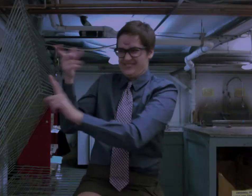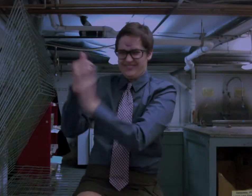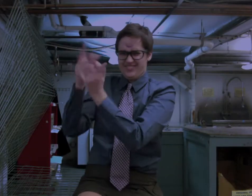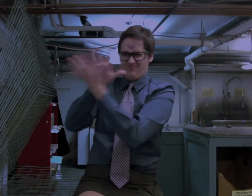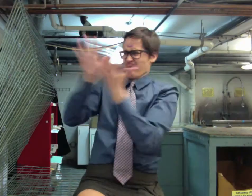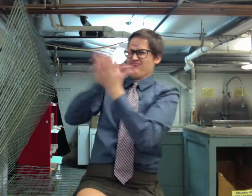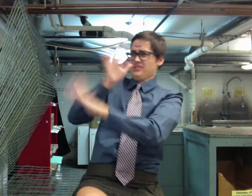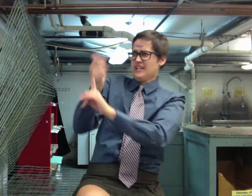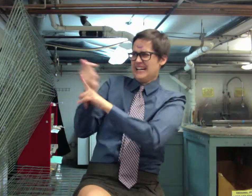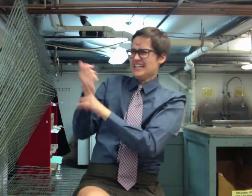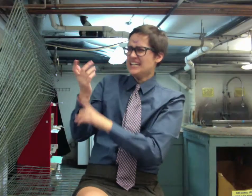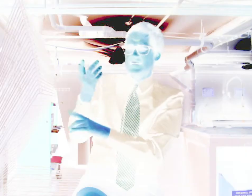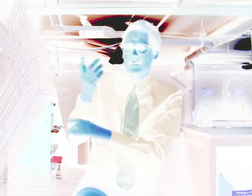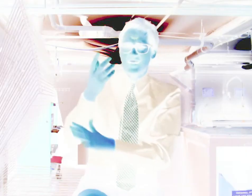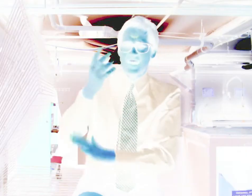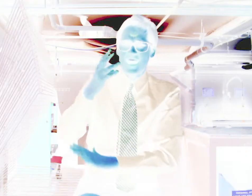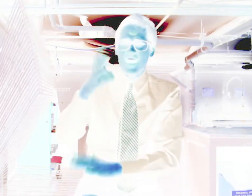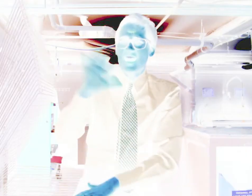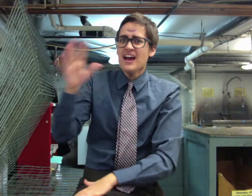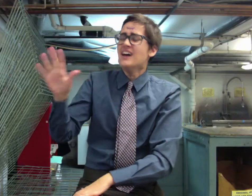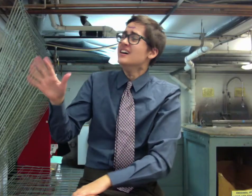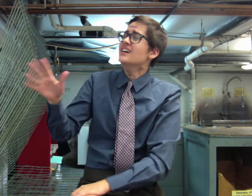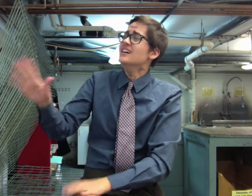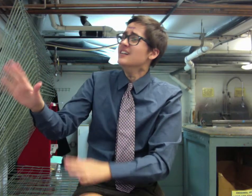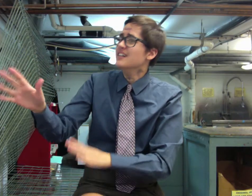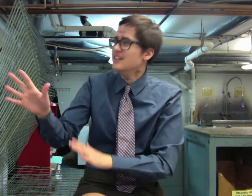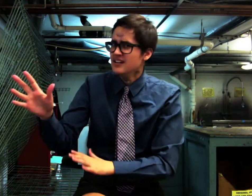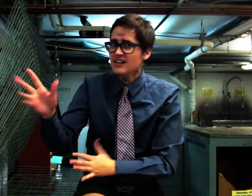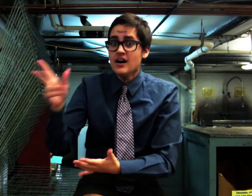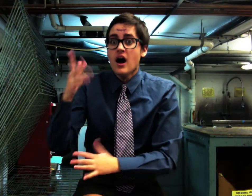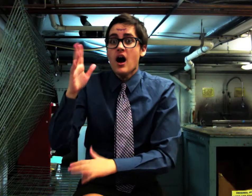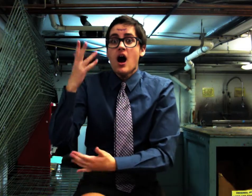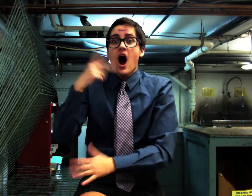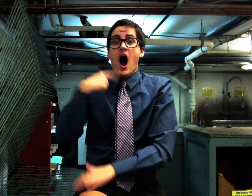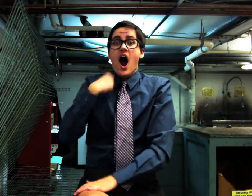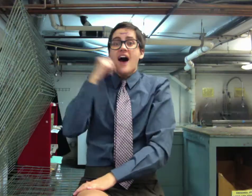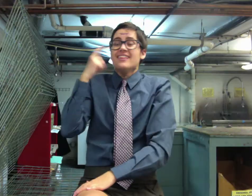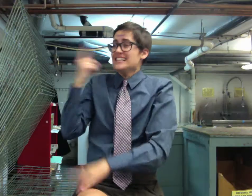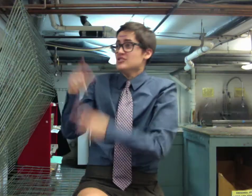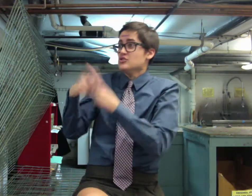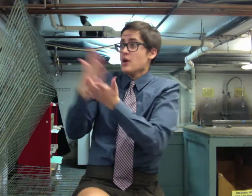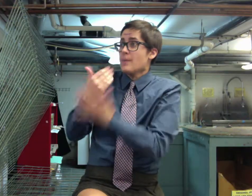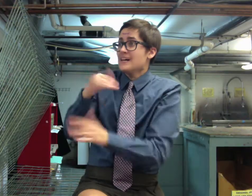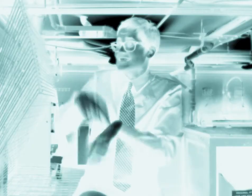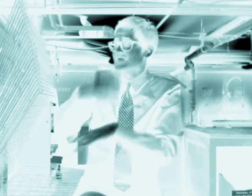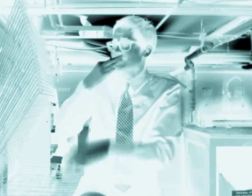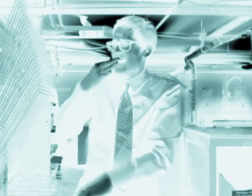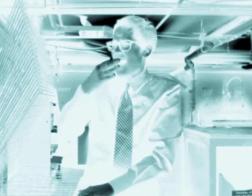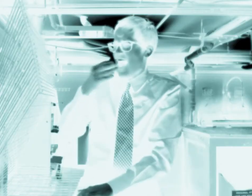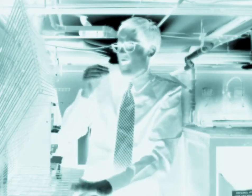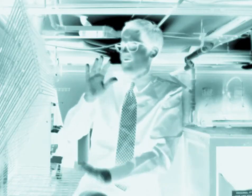transmitters! The hooded figure is making those noises in our studio! It's pretty annoying, actually! ALL RIGHT! I don't think he's going to stop,